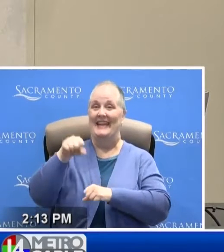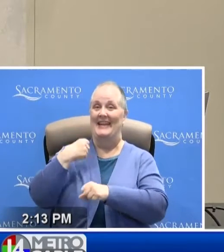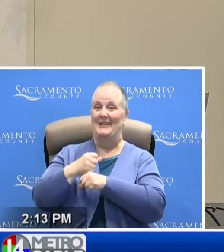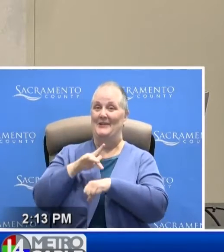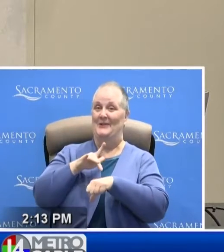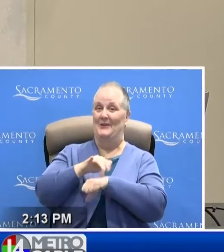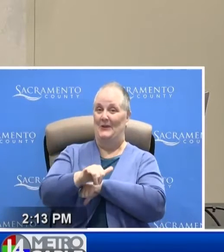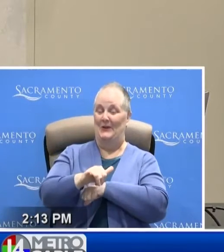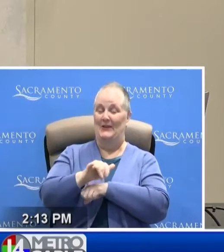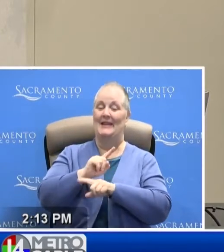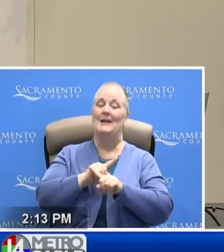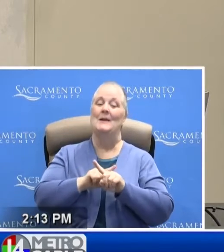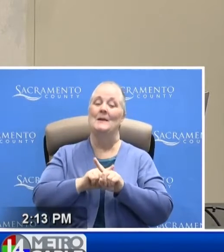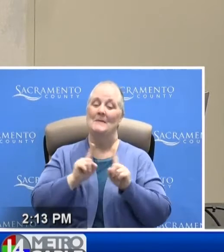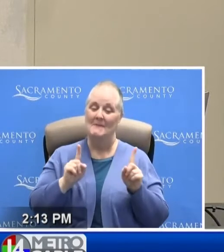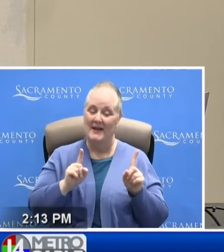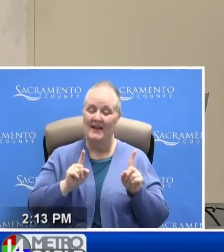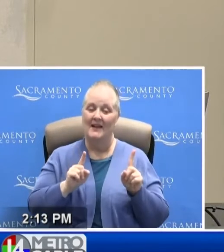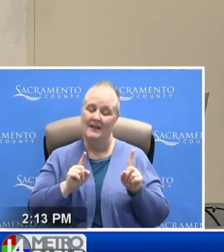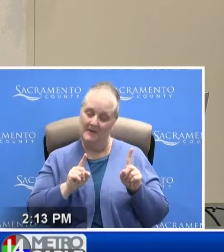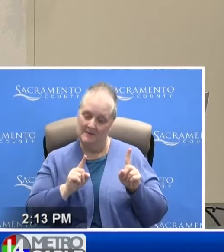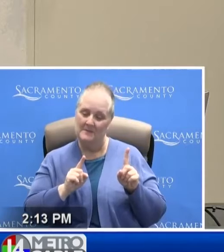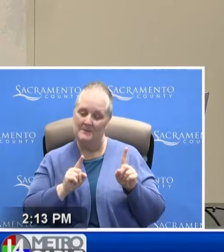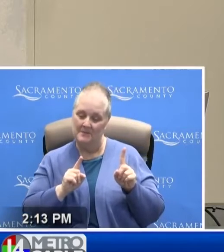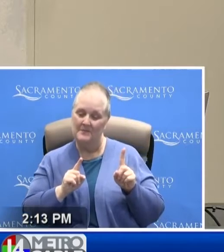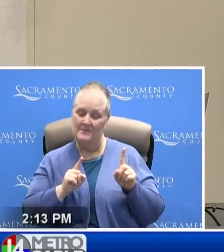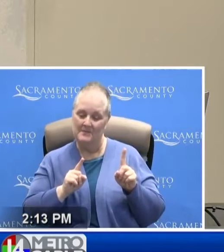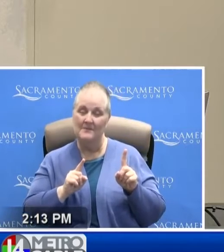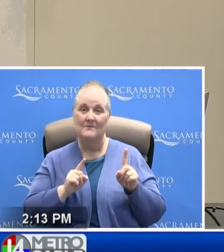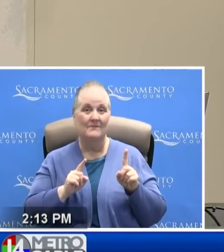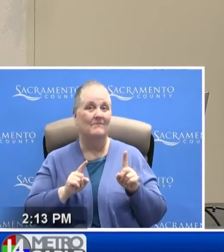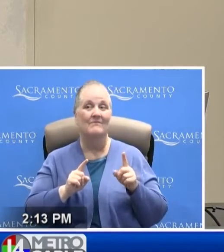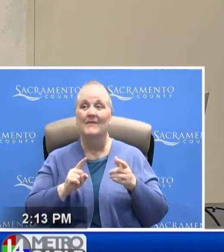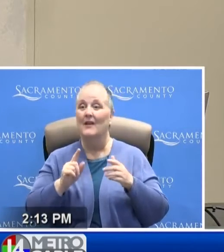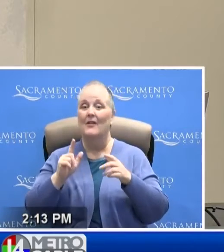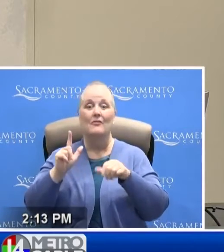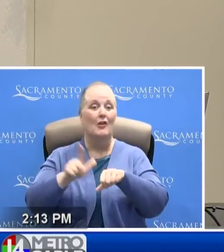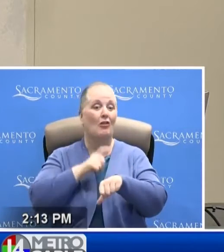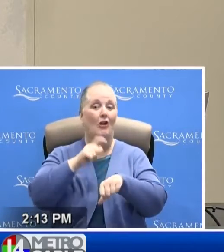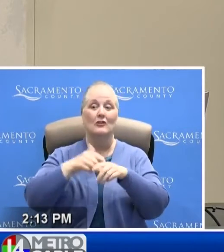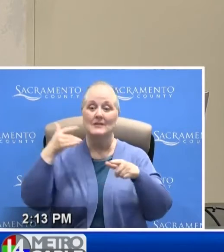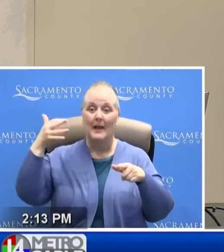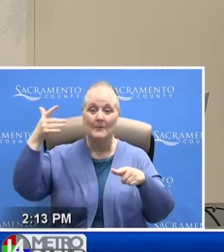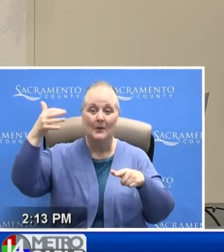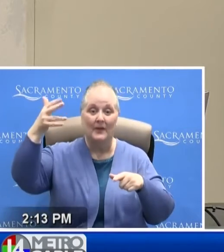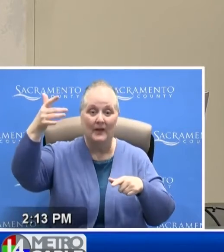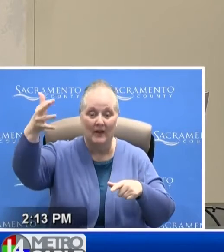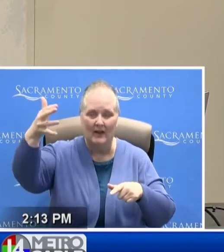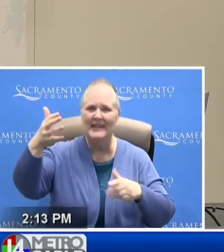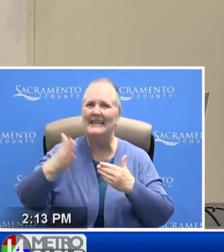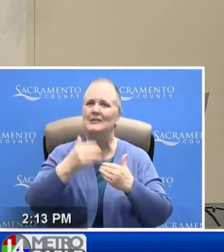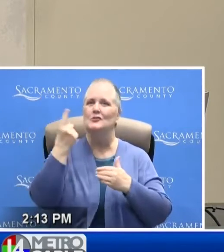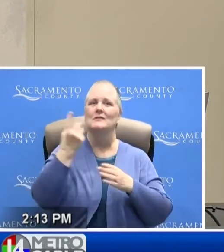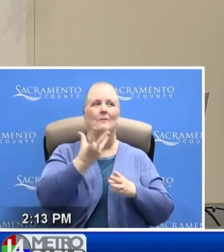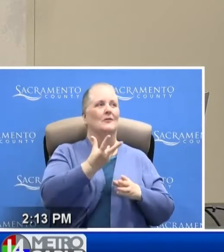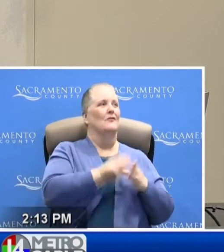but the farther these things get in your rearview mirror, the more chance they have of falling by the wayside. So at some point